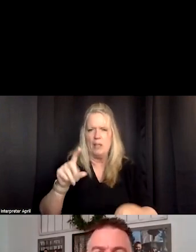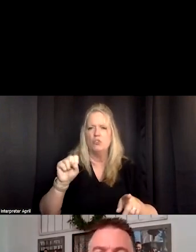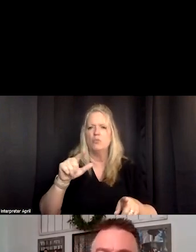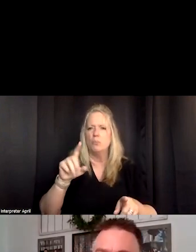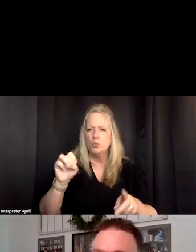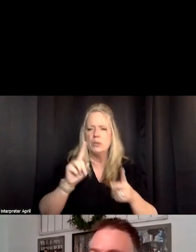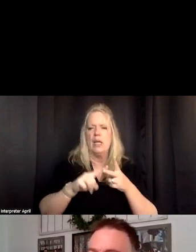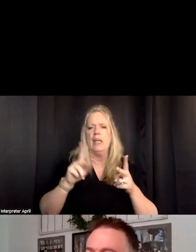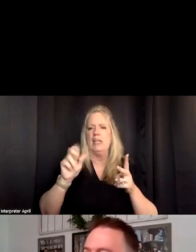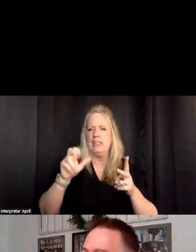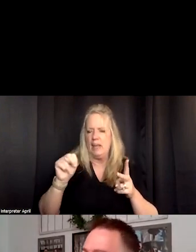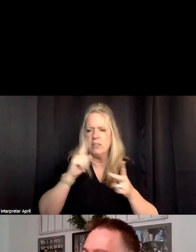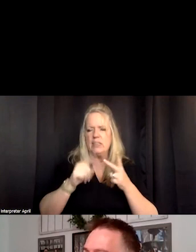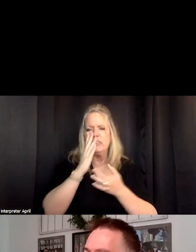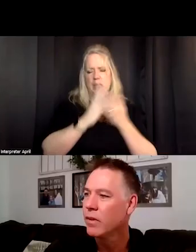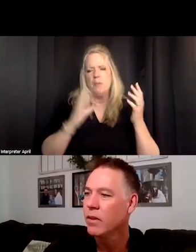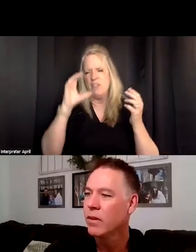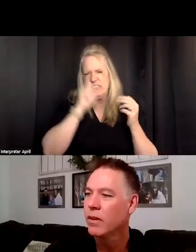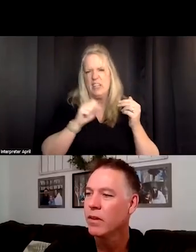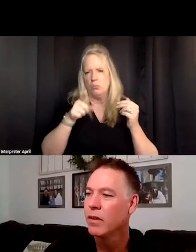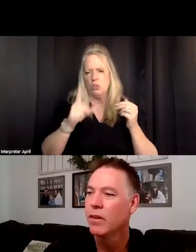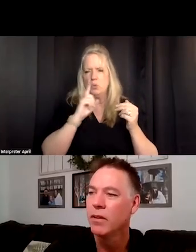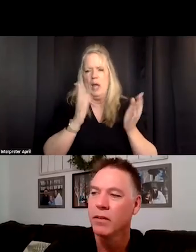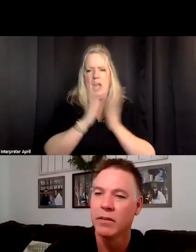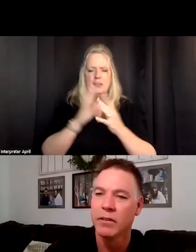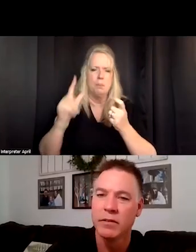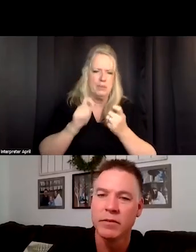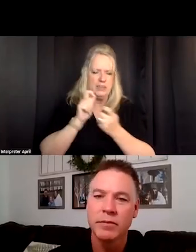KEVIN, IN TERMS OF SOME ASSUMPTIONS. SUZANNE IS ASKING, SPECIFICALLY MOBILE RESPONSE.